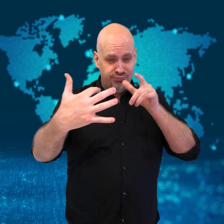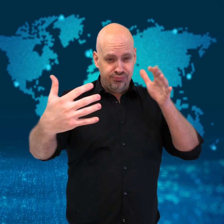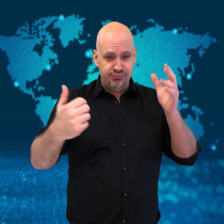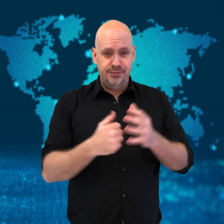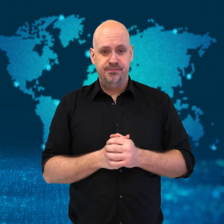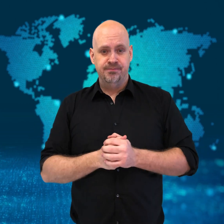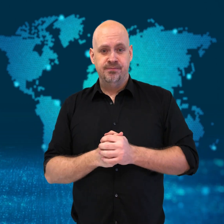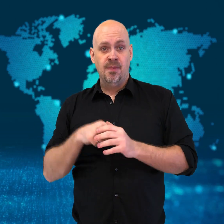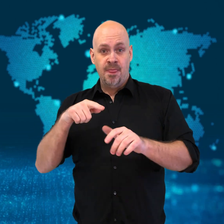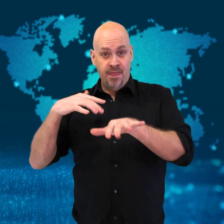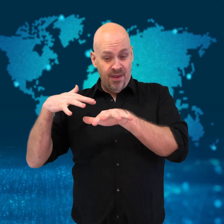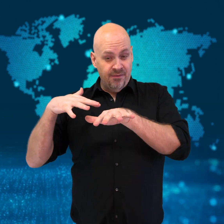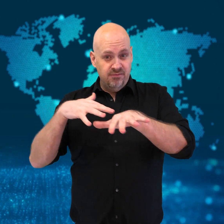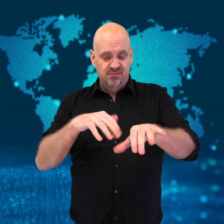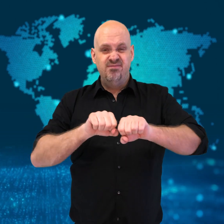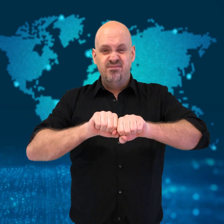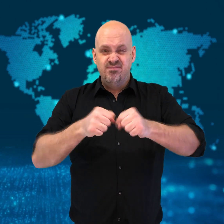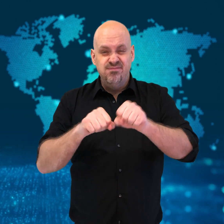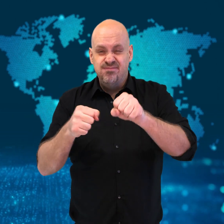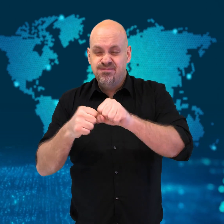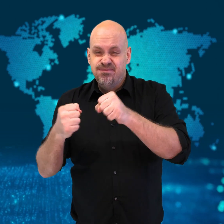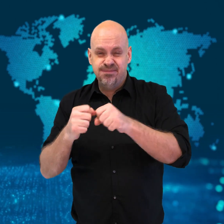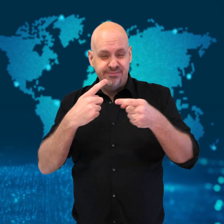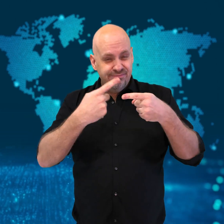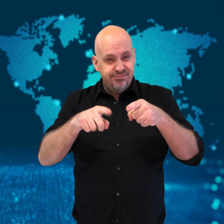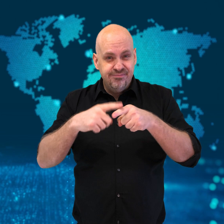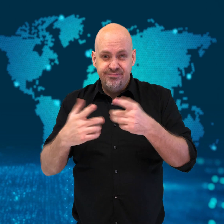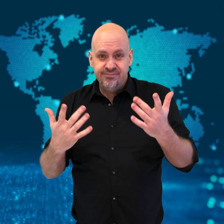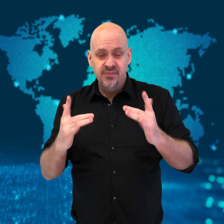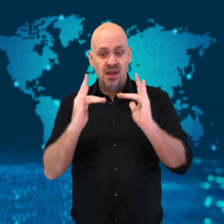The flood destroyed bridges,